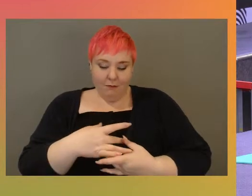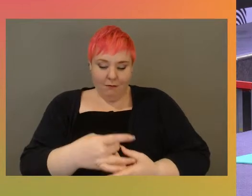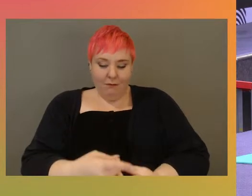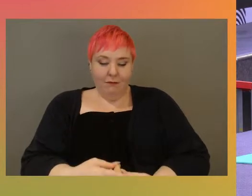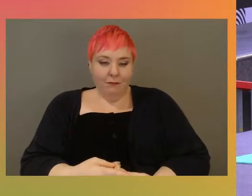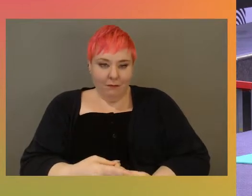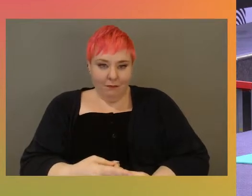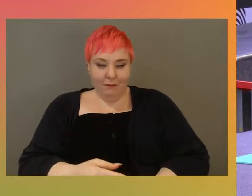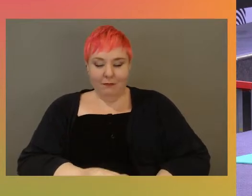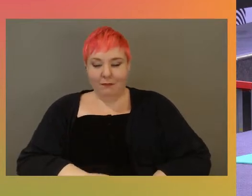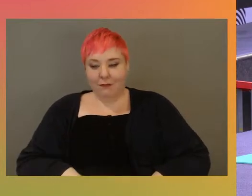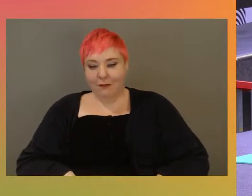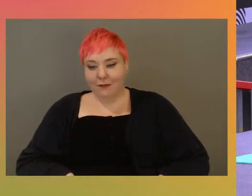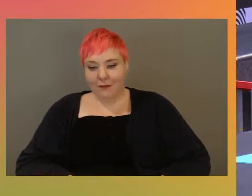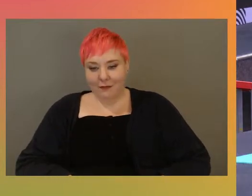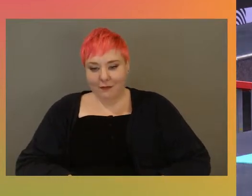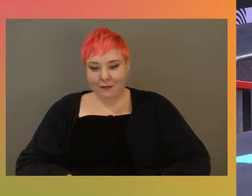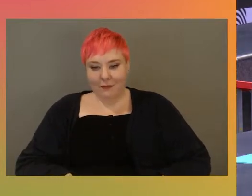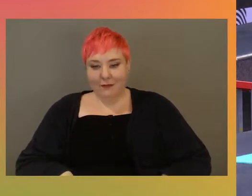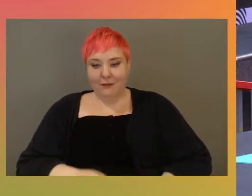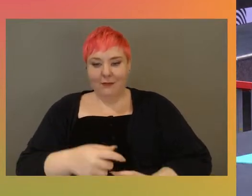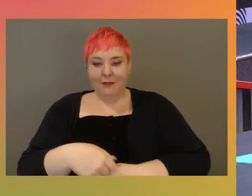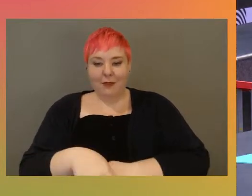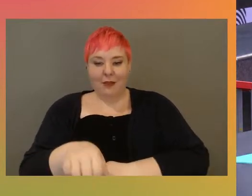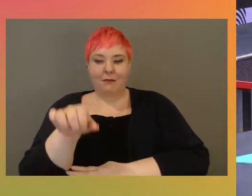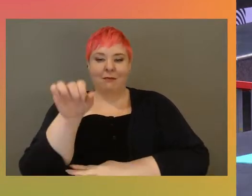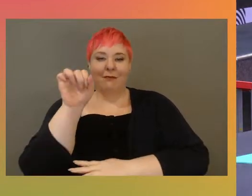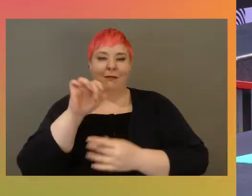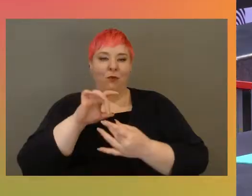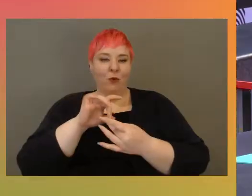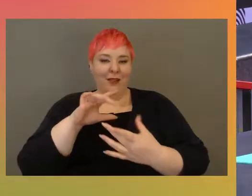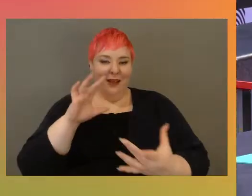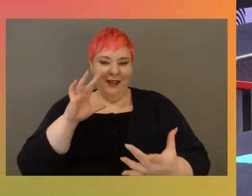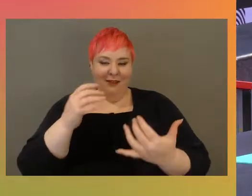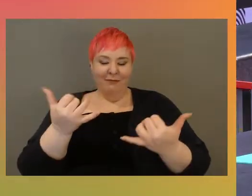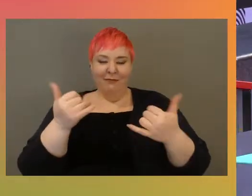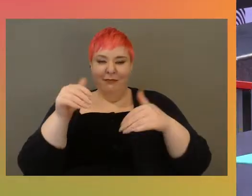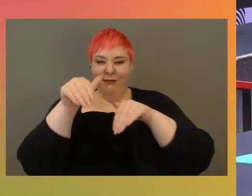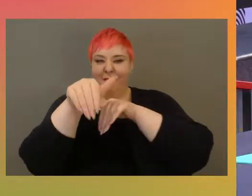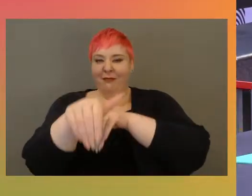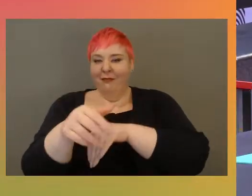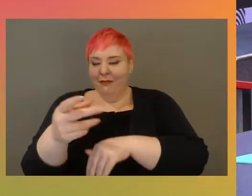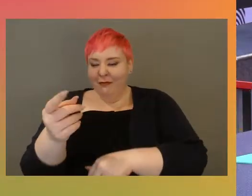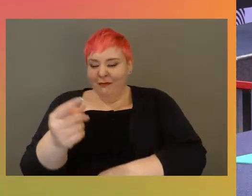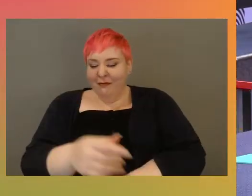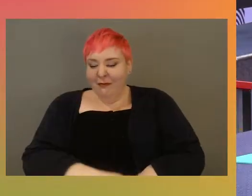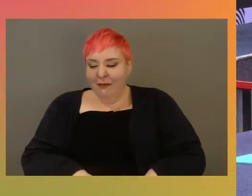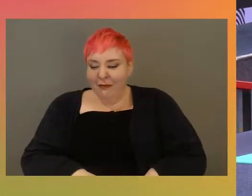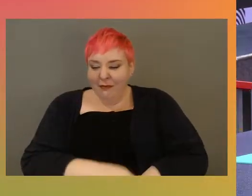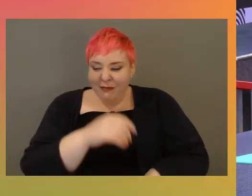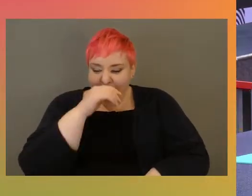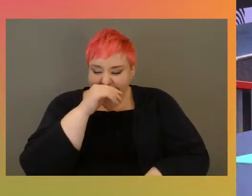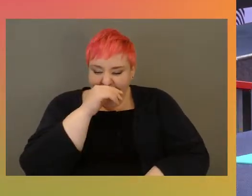USE YOUR MUSCLES TO PULL YOUR CHEST TO THIS FEAT. YOUR ABDOMINAL MUSCLES PULLING